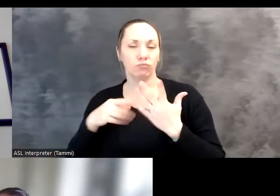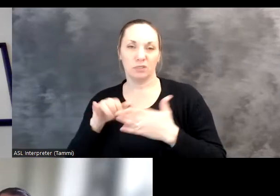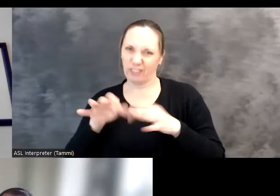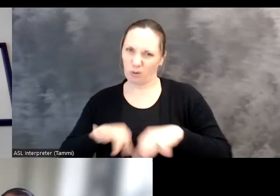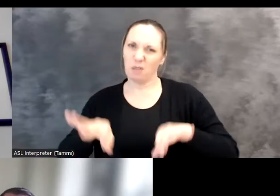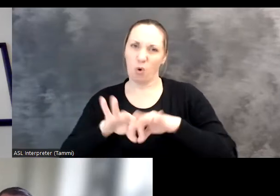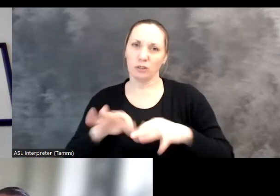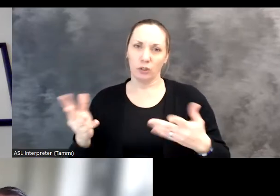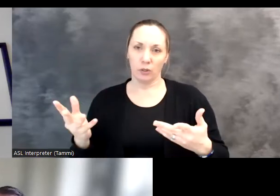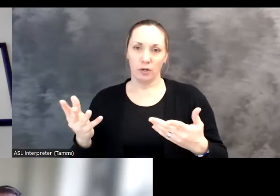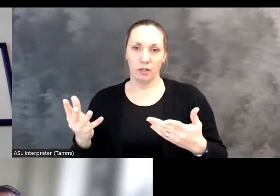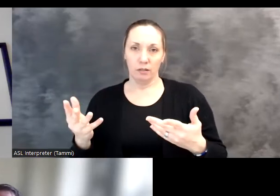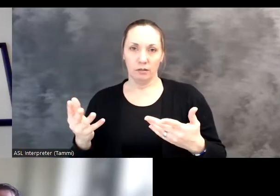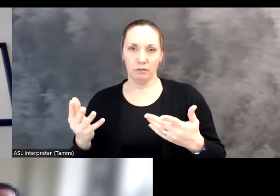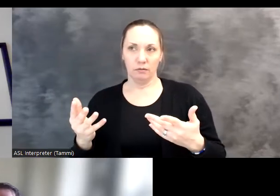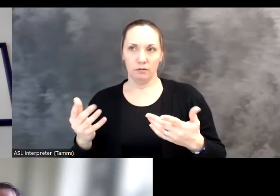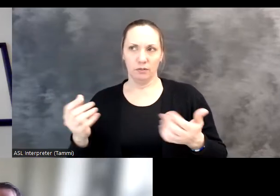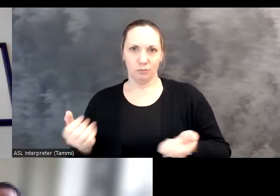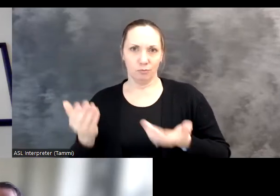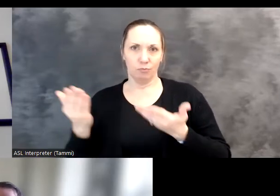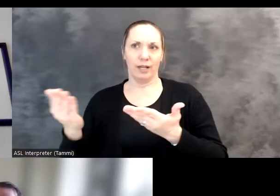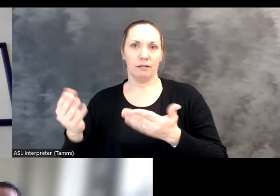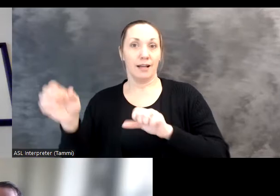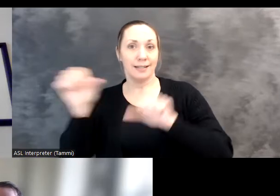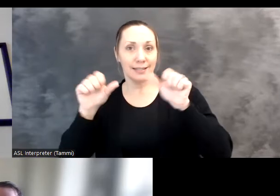voices heard, share our feedback, complaints, so on,